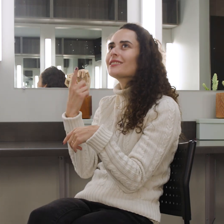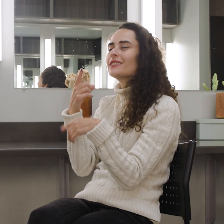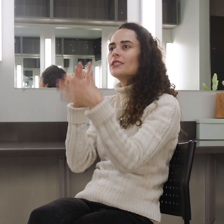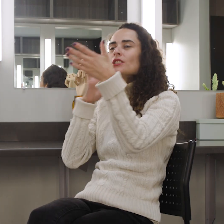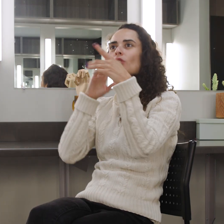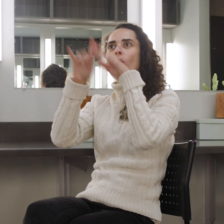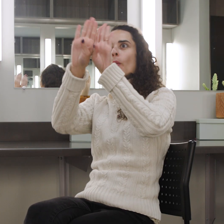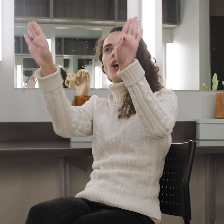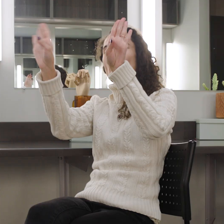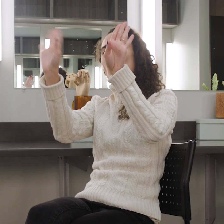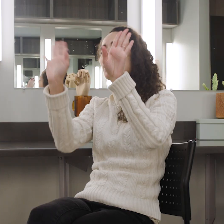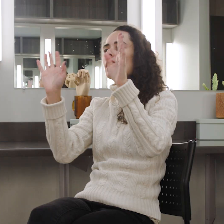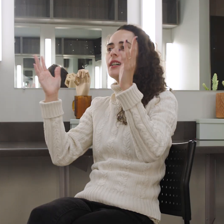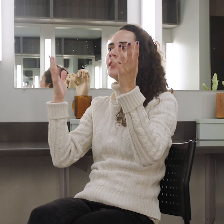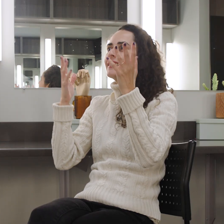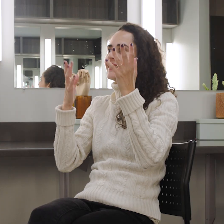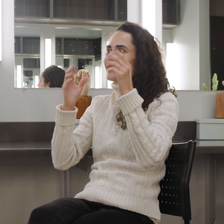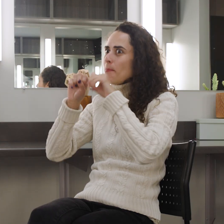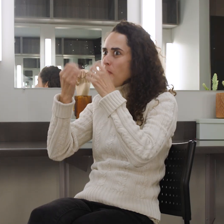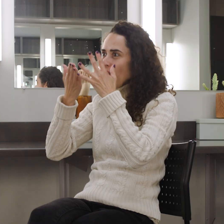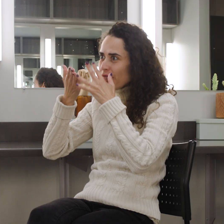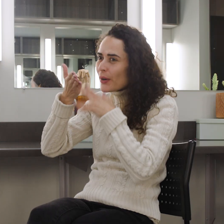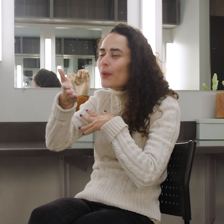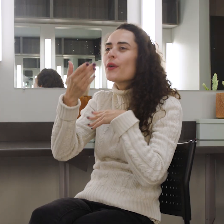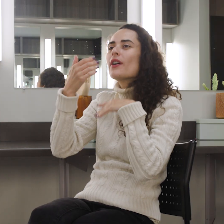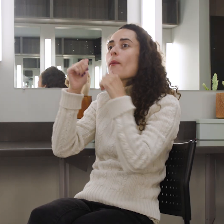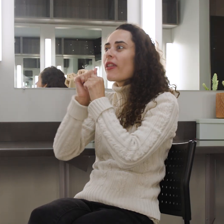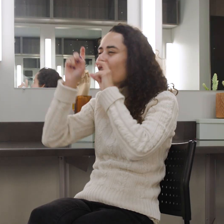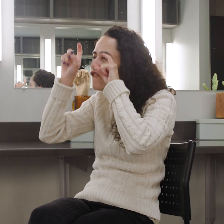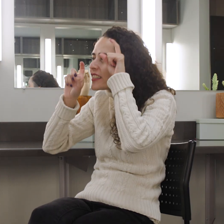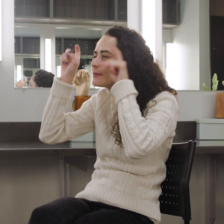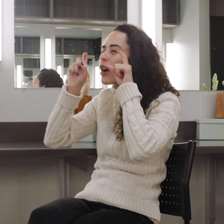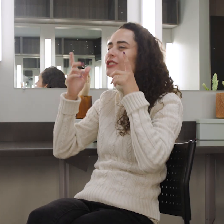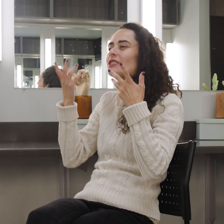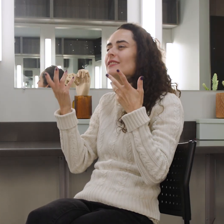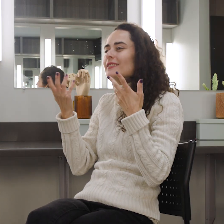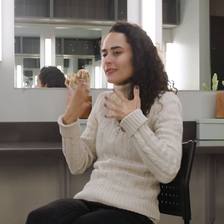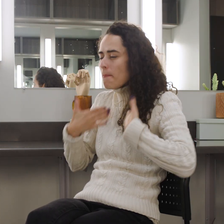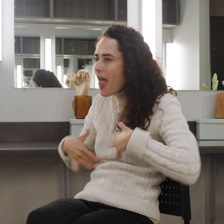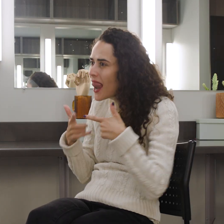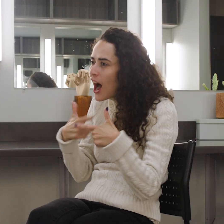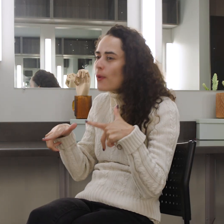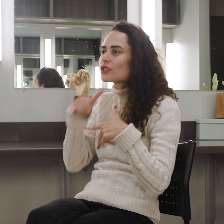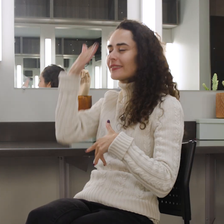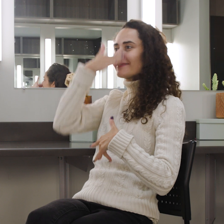Not just signing to the walls, but breaking through with facial expressions and body language.